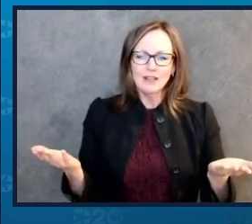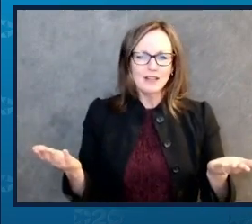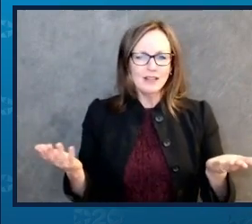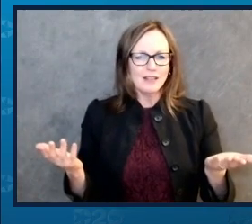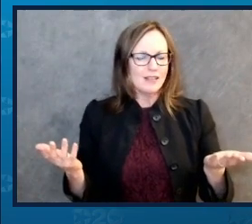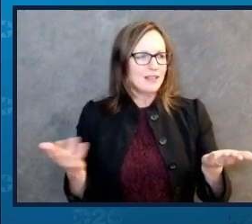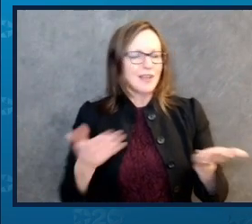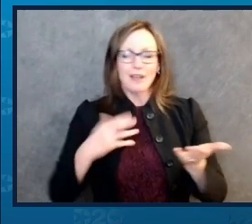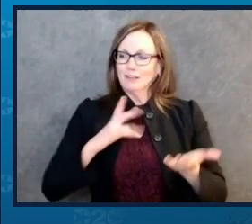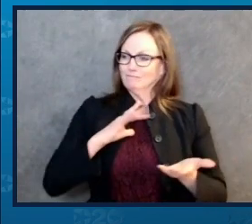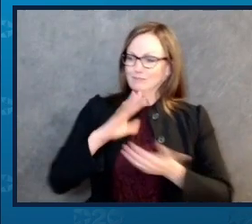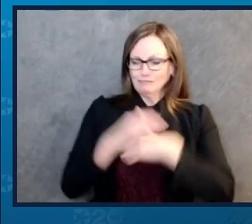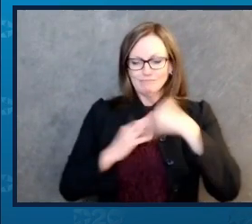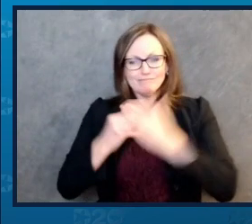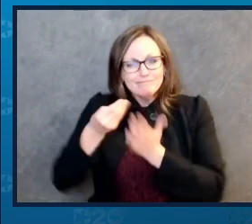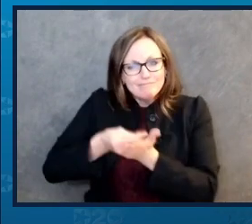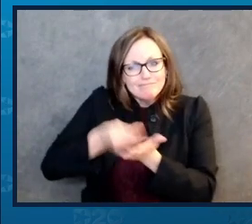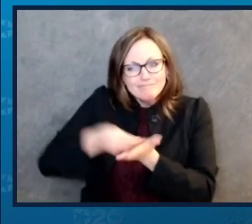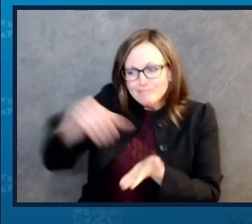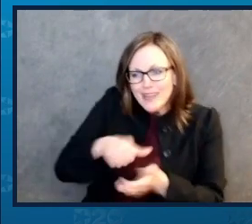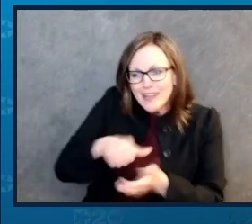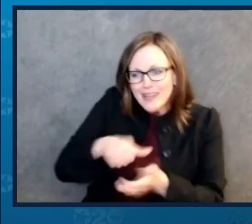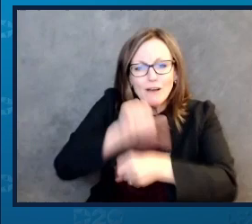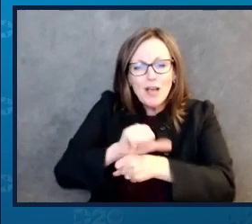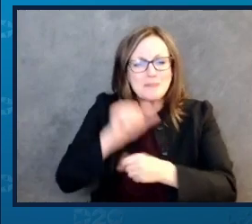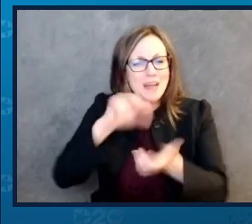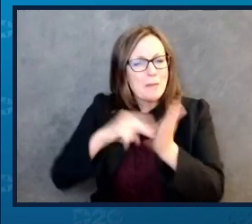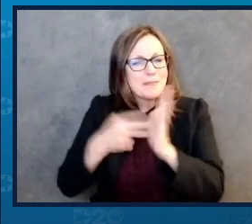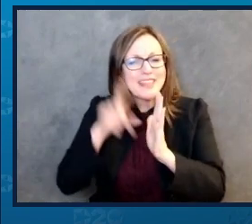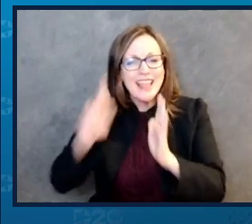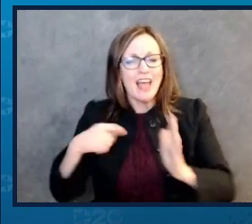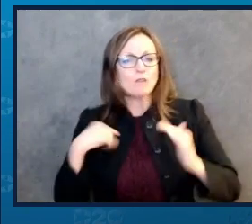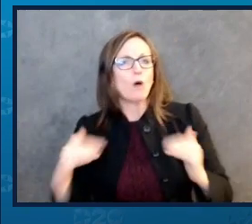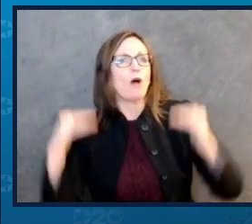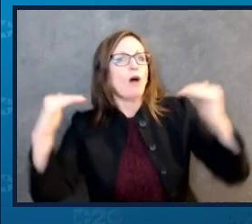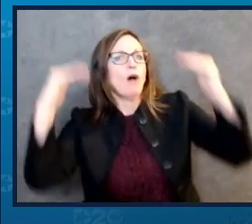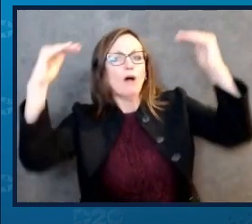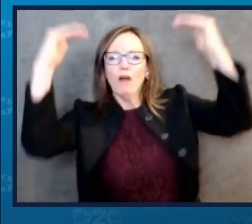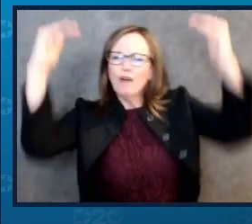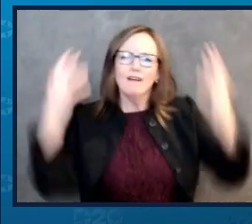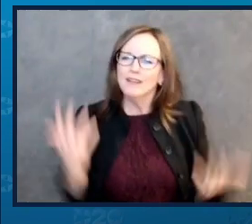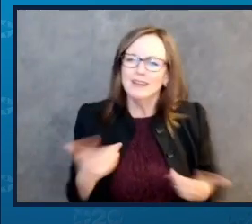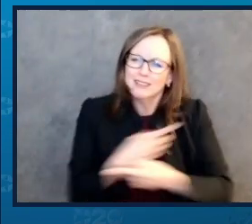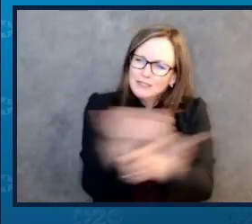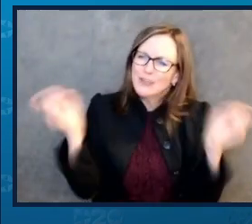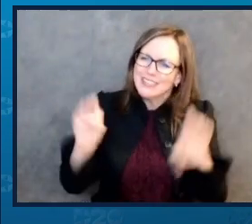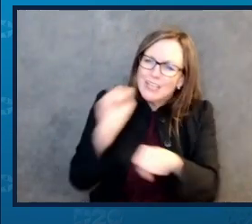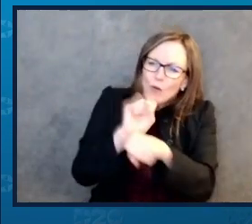END THIS PANDEMIC AND MAKE SURE THAT WE ARE PREPARED FOR THE